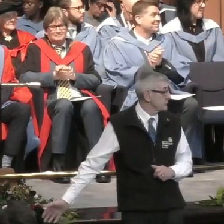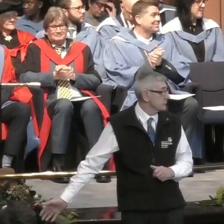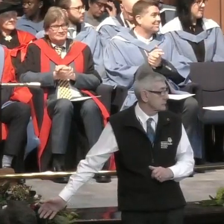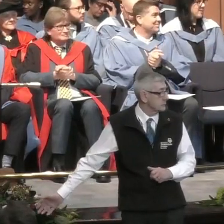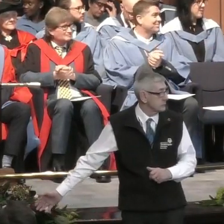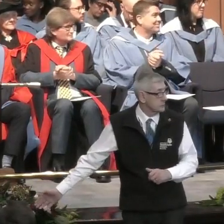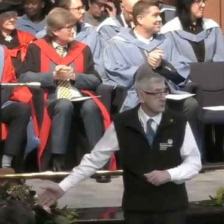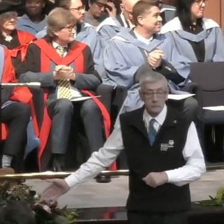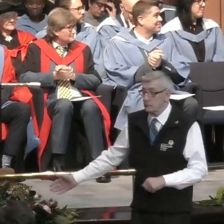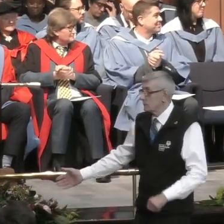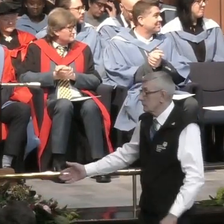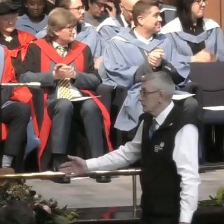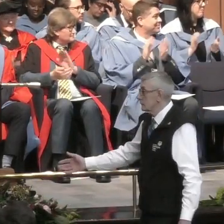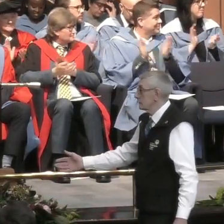Juntakan Khemanurak.